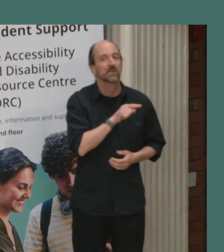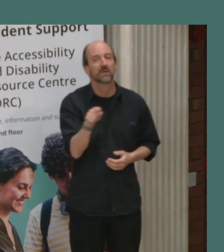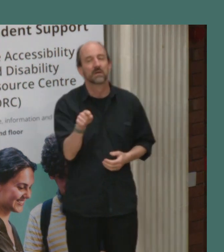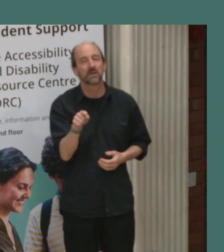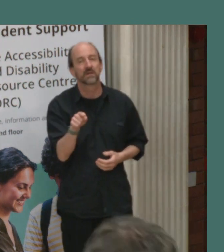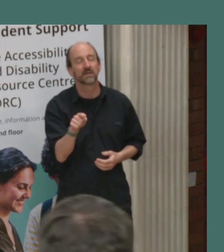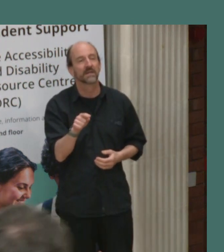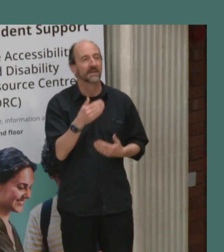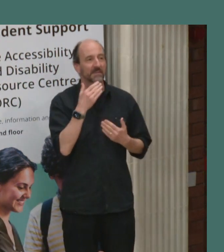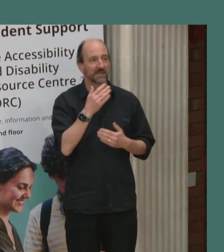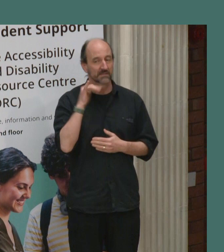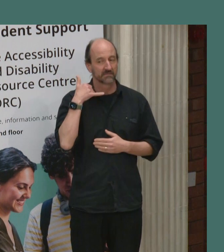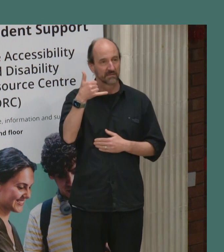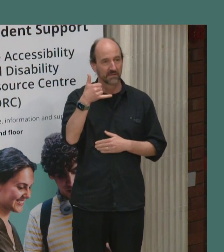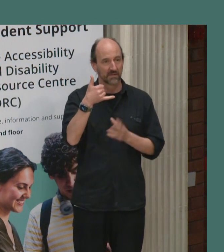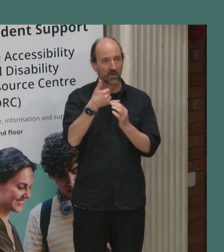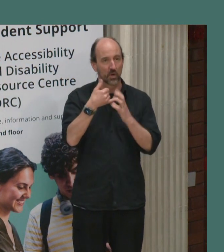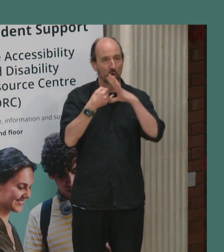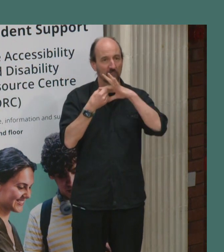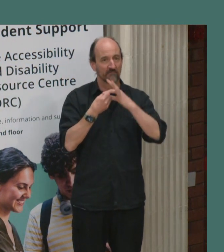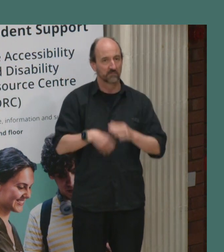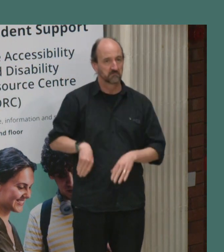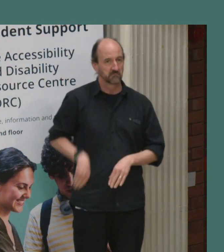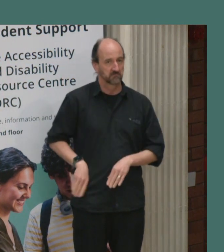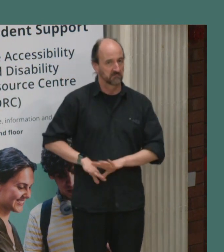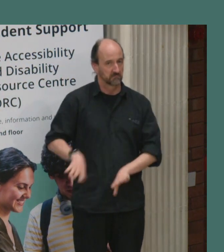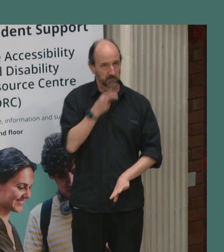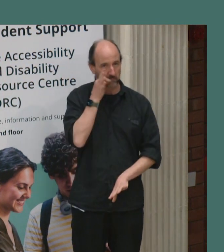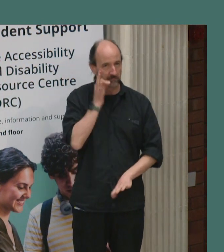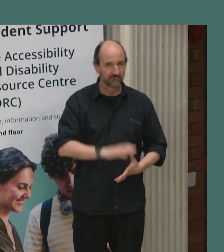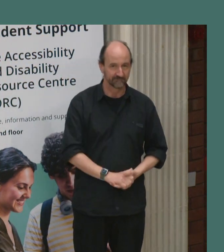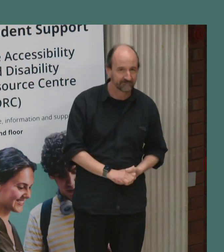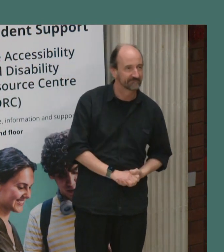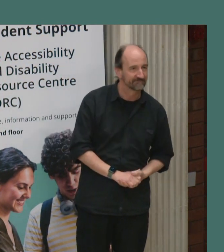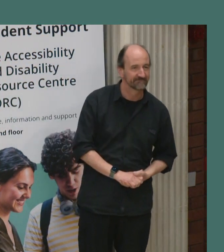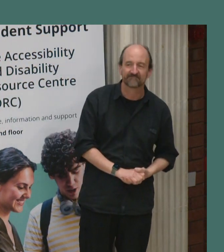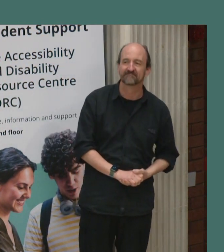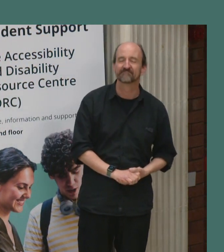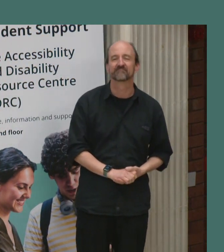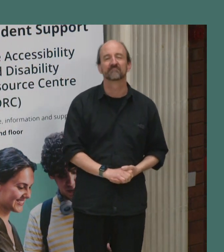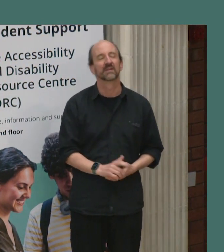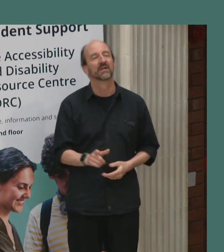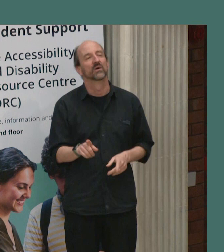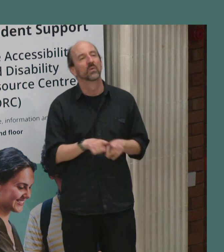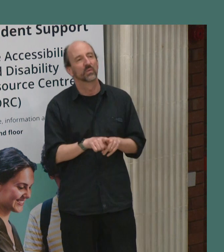switch your mobile phones off and I'm also going to mention that the event is being filmed and